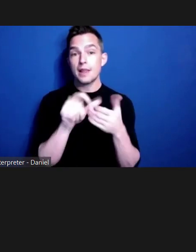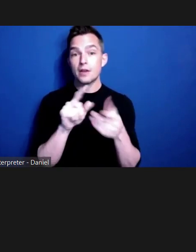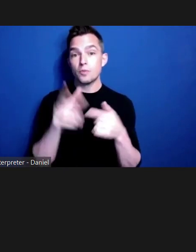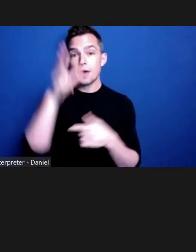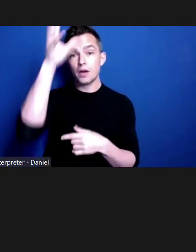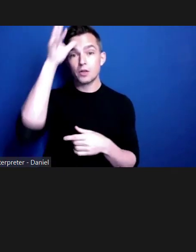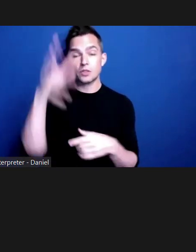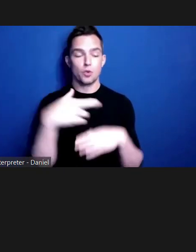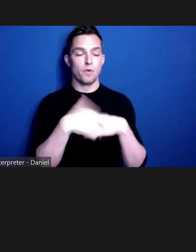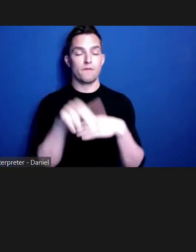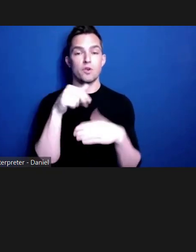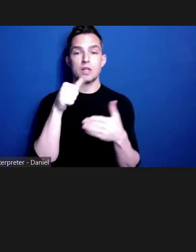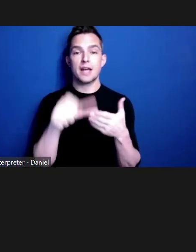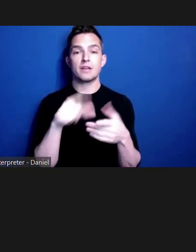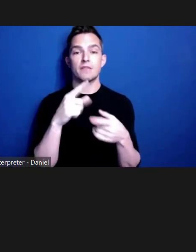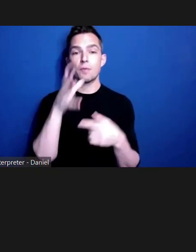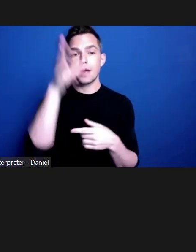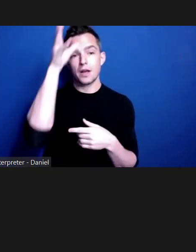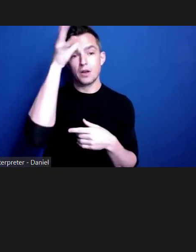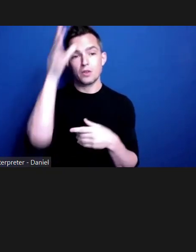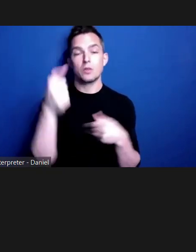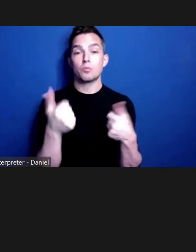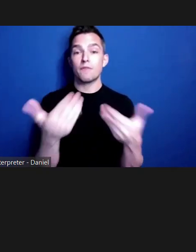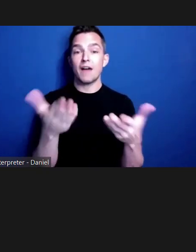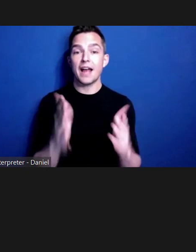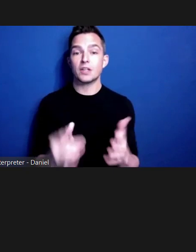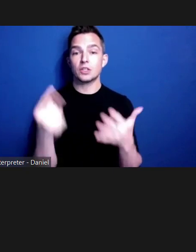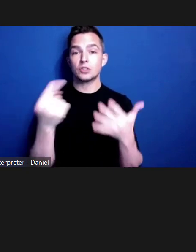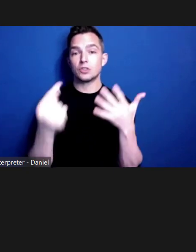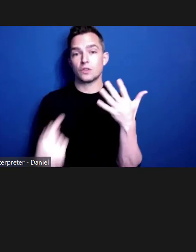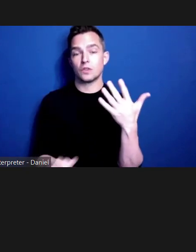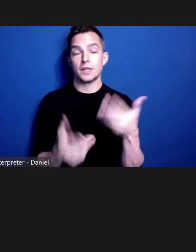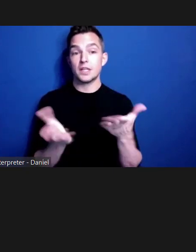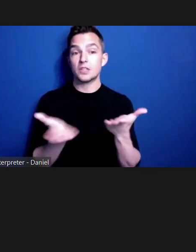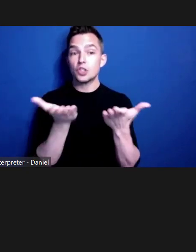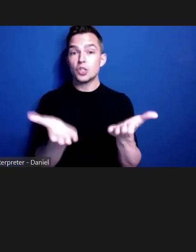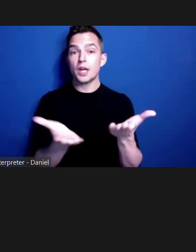suggestions on how you talk to parents about screening, and